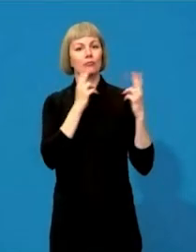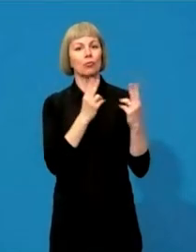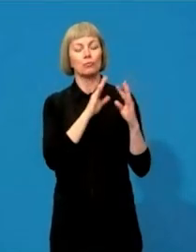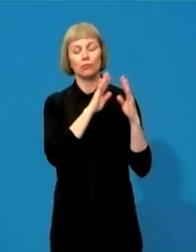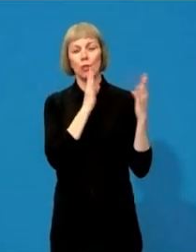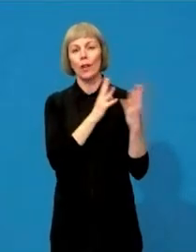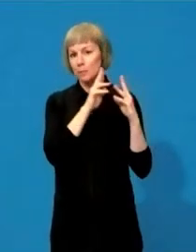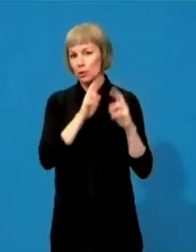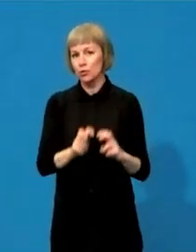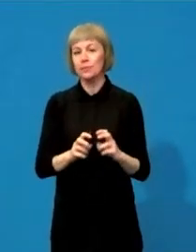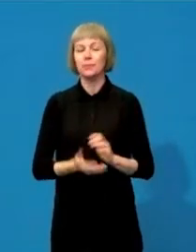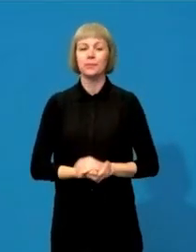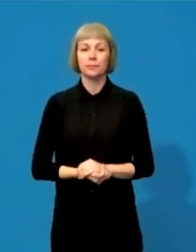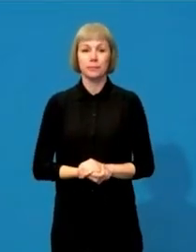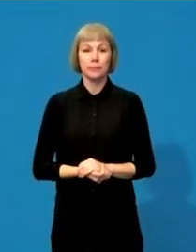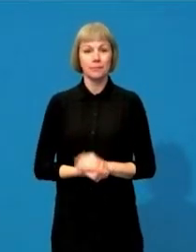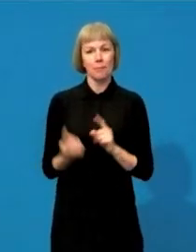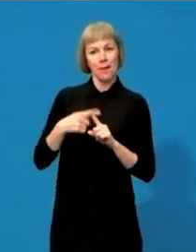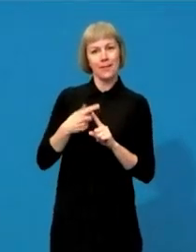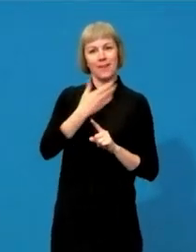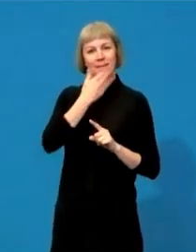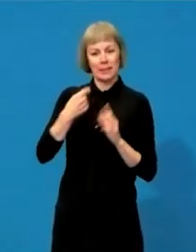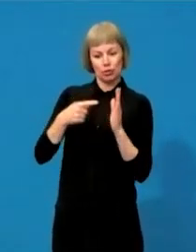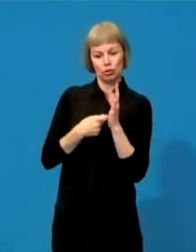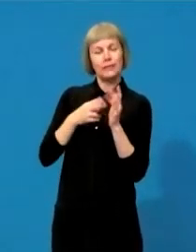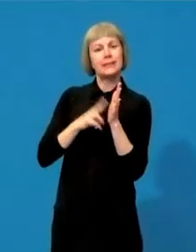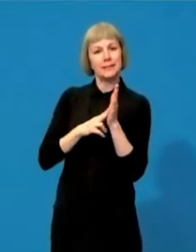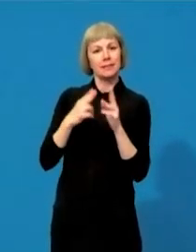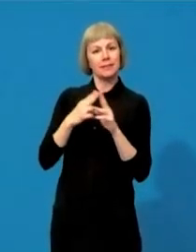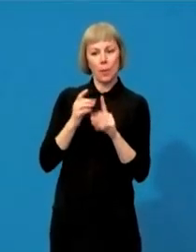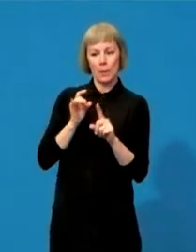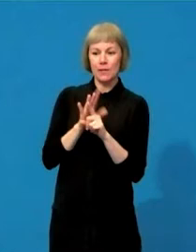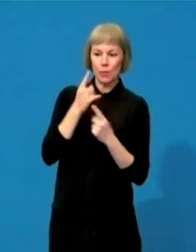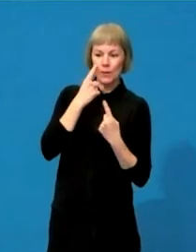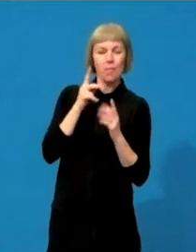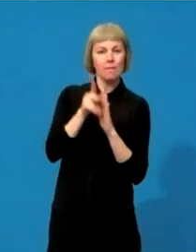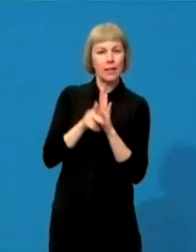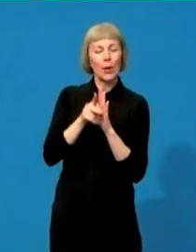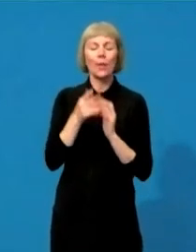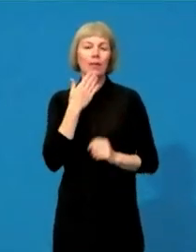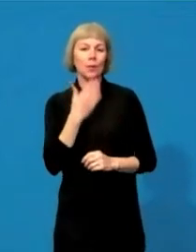And Tristan was able to speak for himself but also speaking on behalf of Tristan. Thank you. MR DAVIS: Thank you very much.